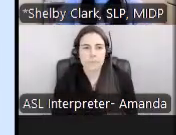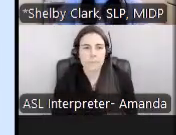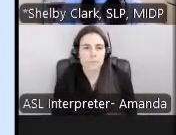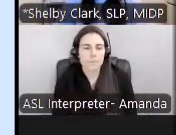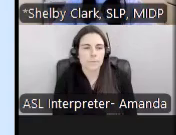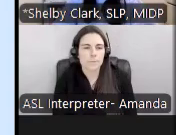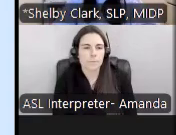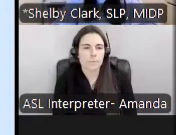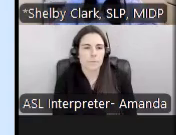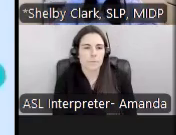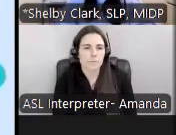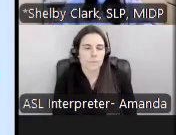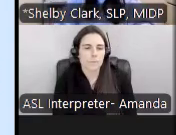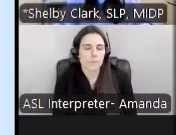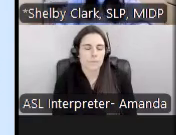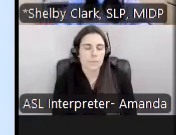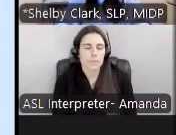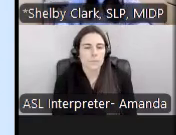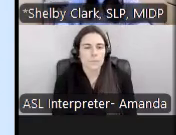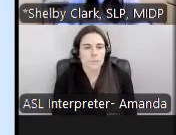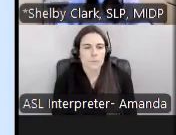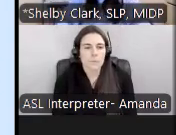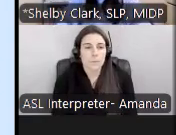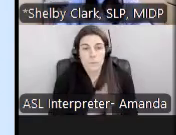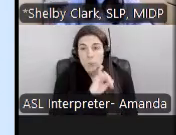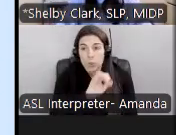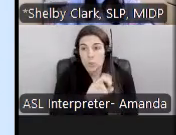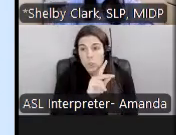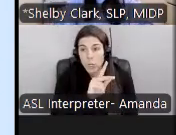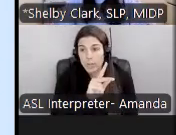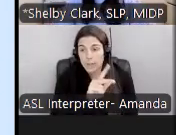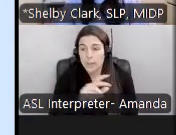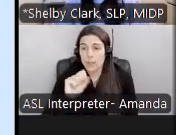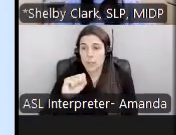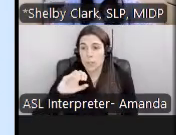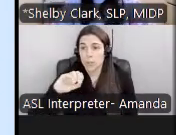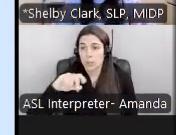Okay? So between Jack and Sophie, which child needs the